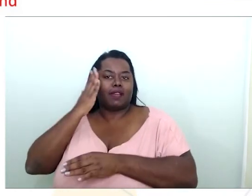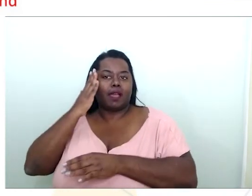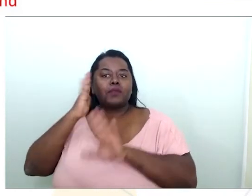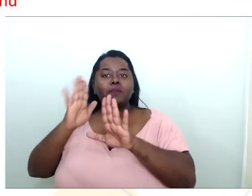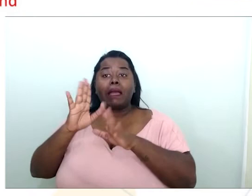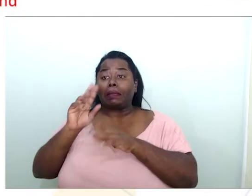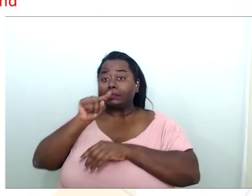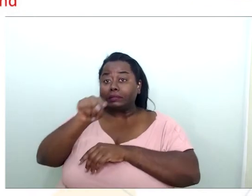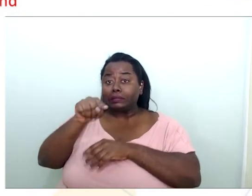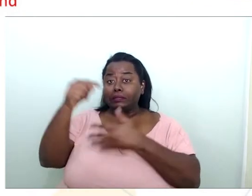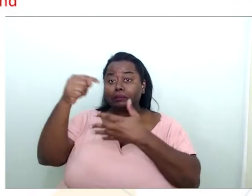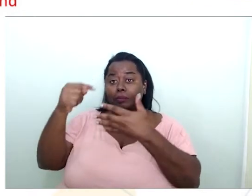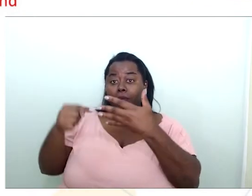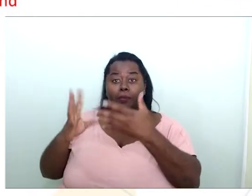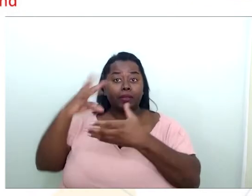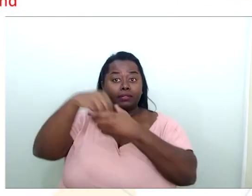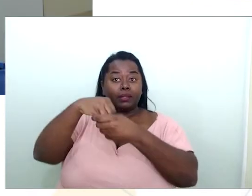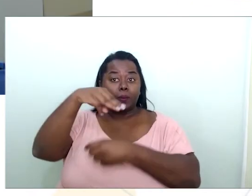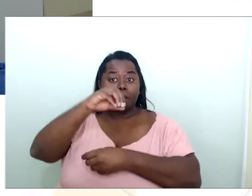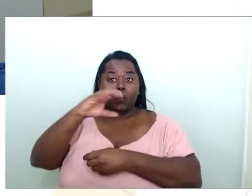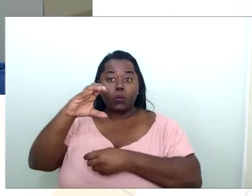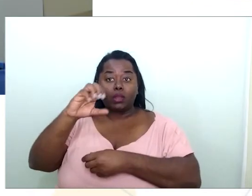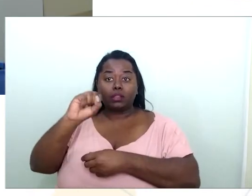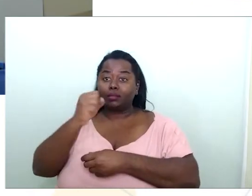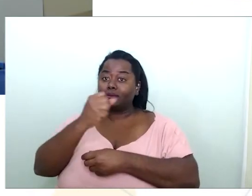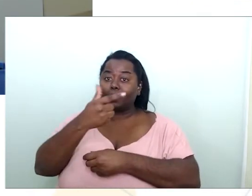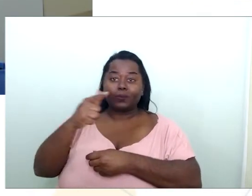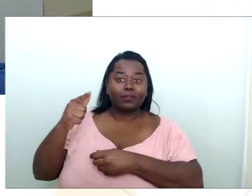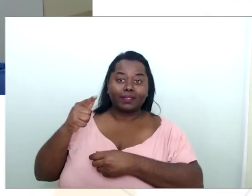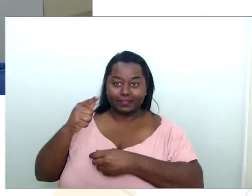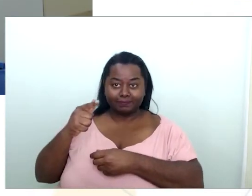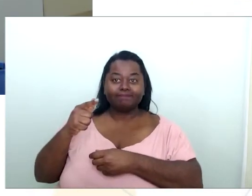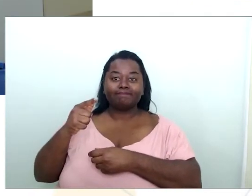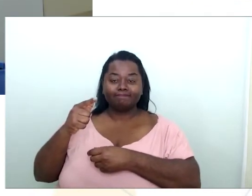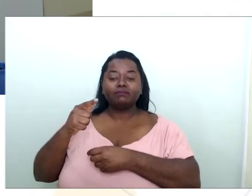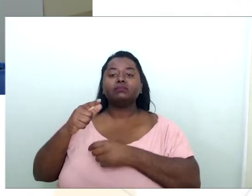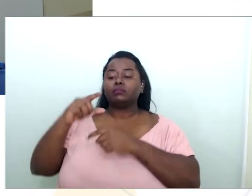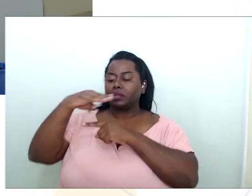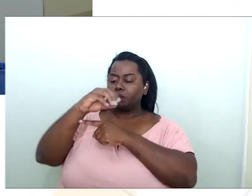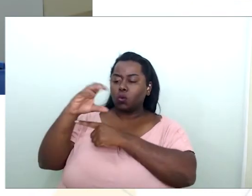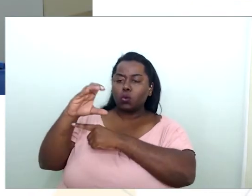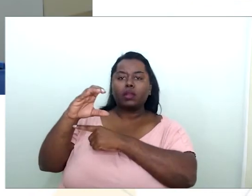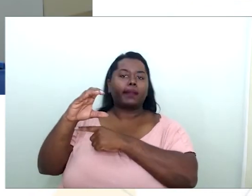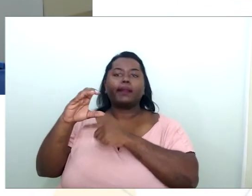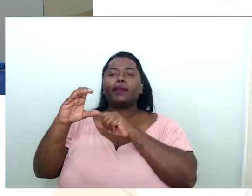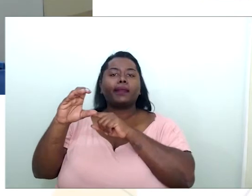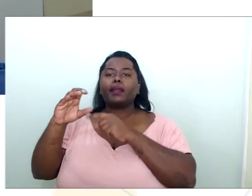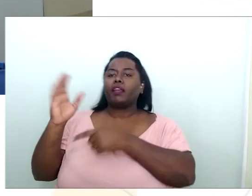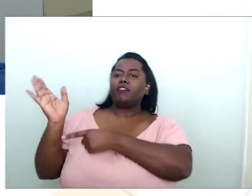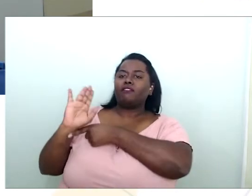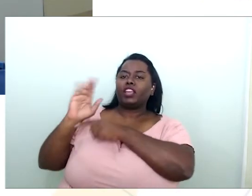injected into MOOCs MOOCs with this lean mean idea do a video plunk it up away